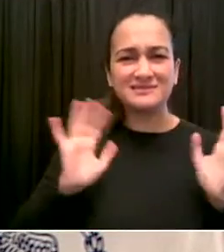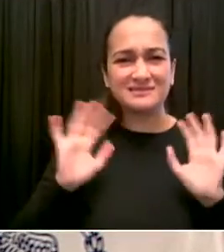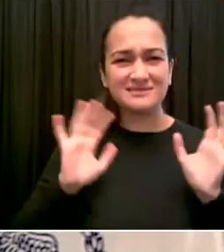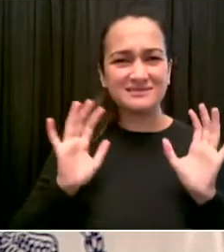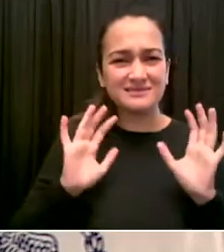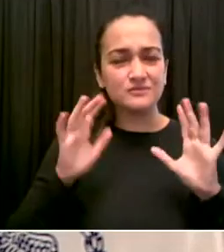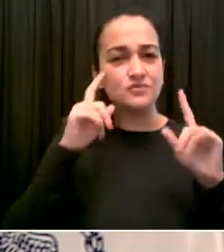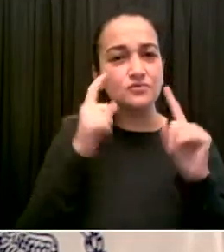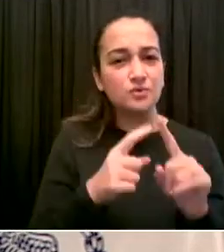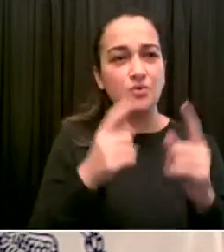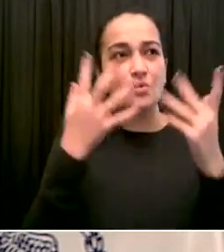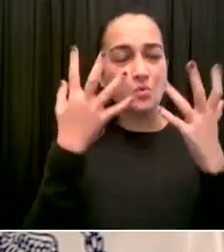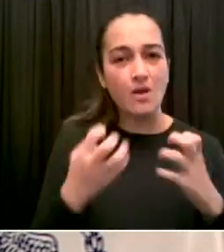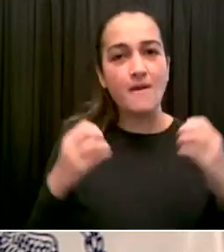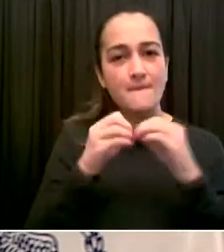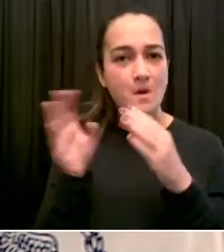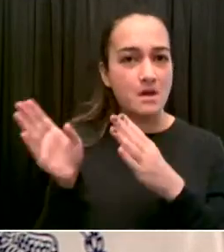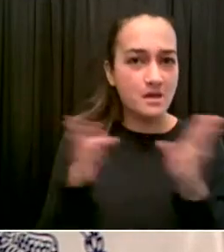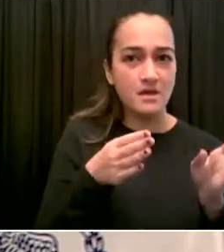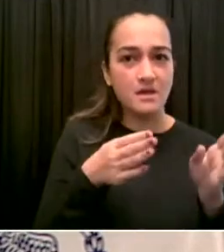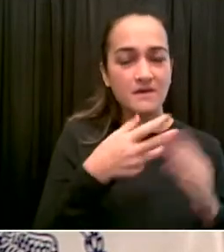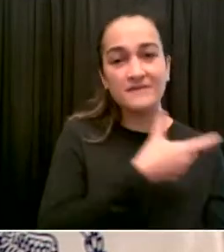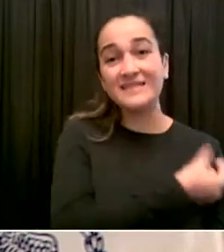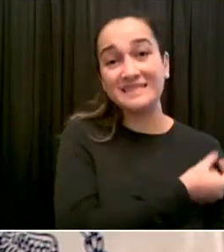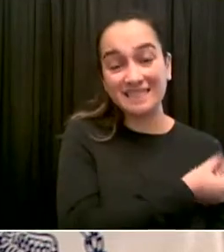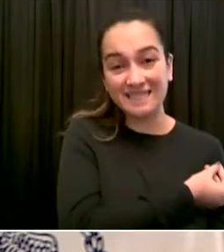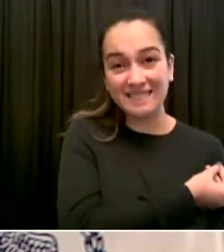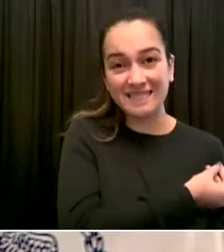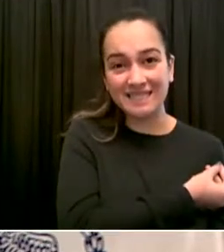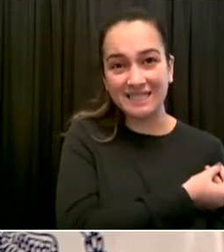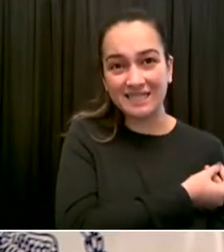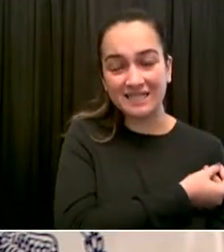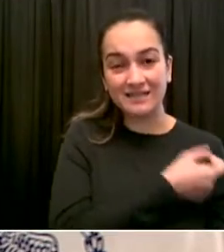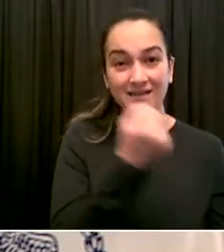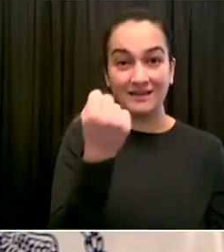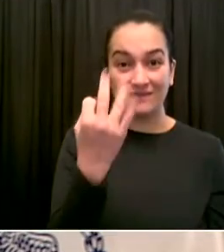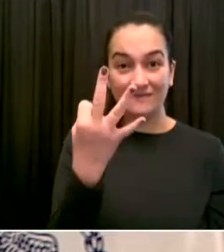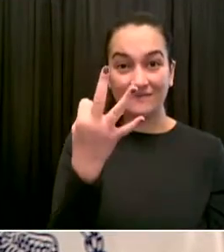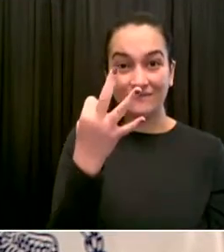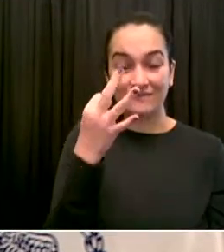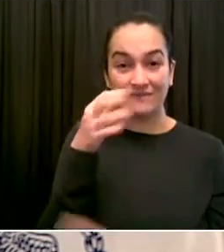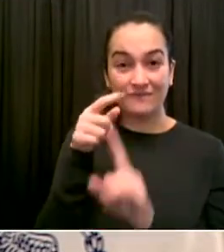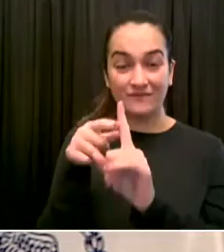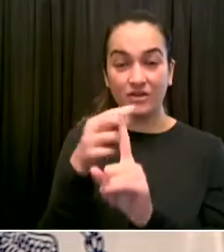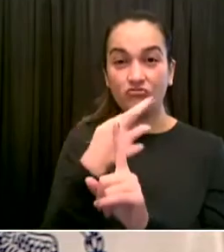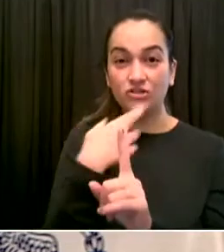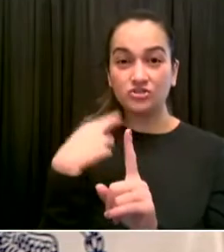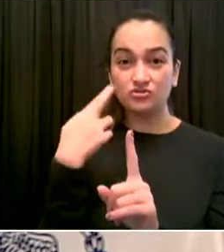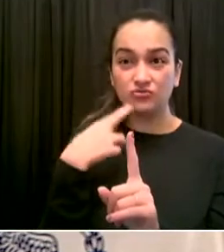AND THE BEGINNING OF THE ENFORCEMENT PERIOD, OUR GOAL IS NOT TO INFD, JU STTO FIX THE PROBLEM. IF ONE OF OUR INSPECTORS FIVE